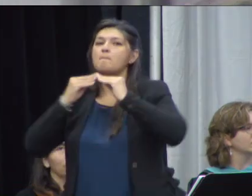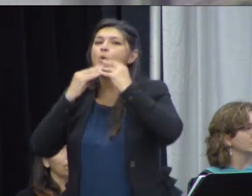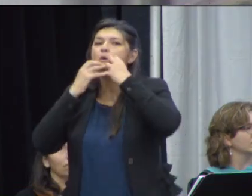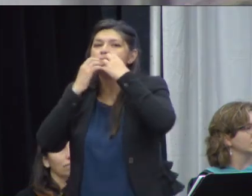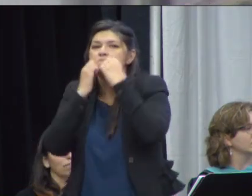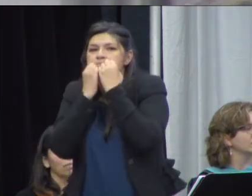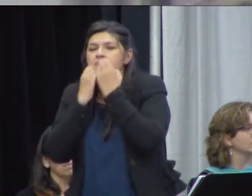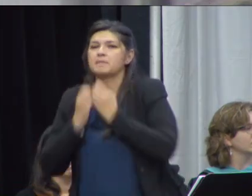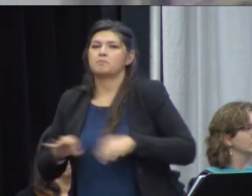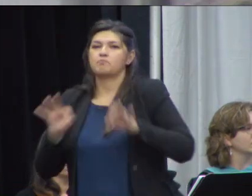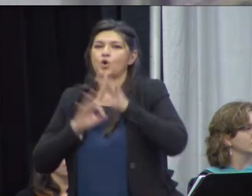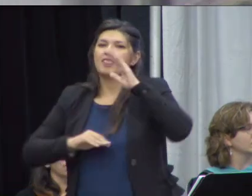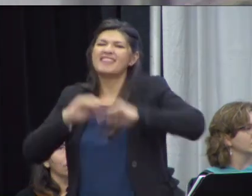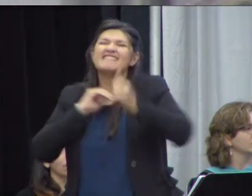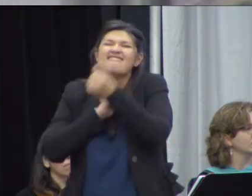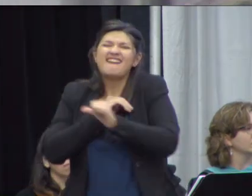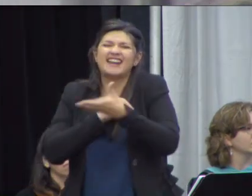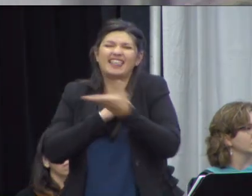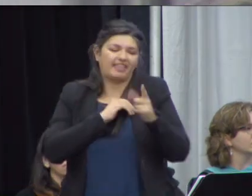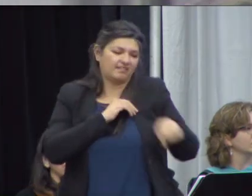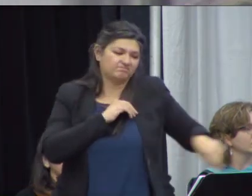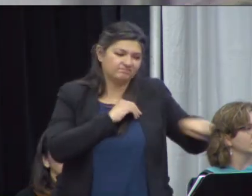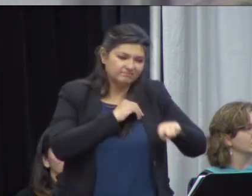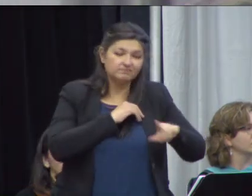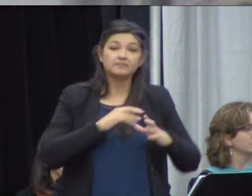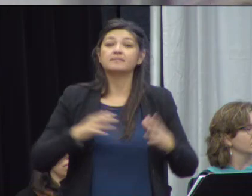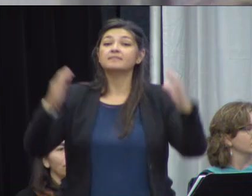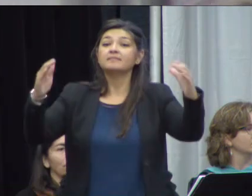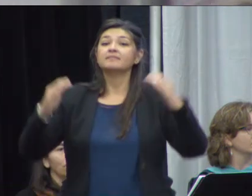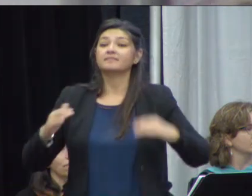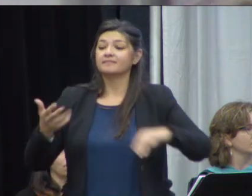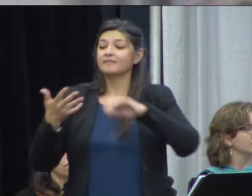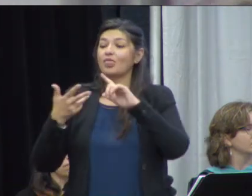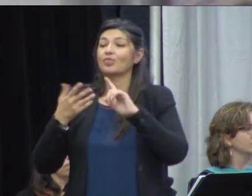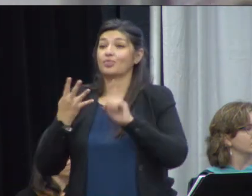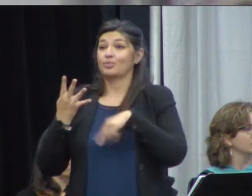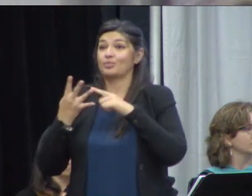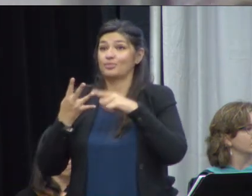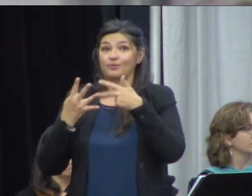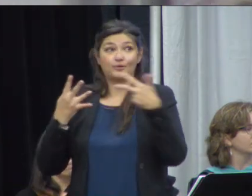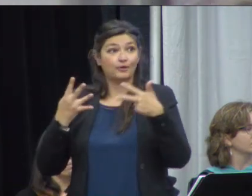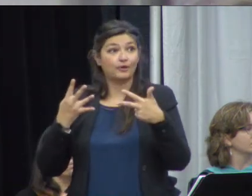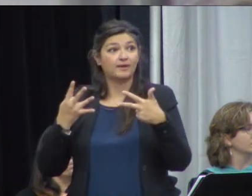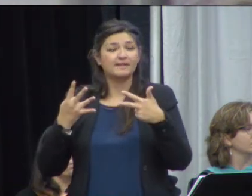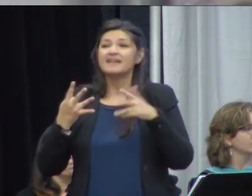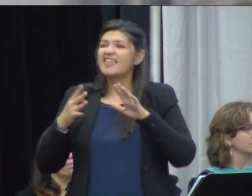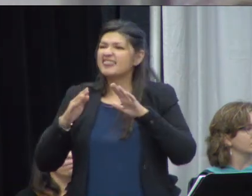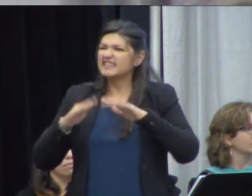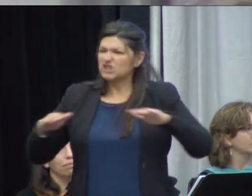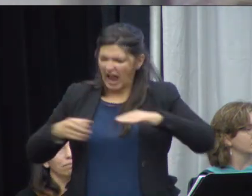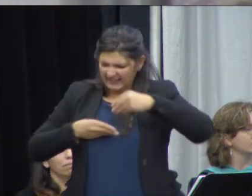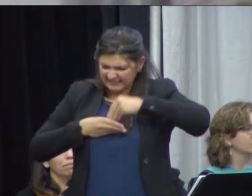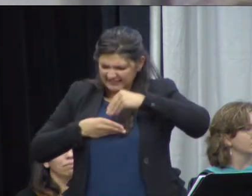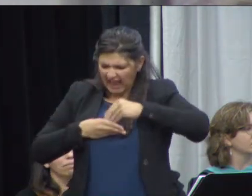Rule number three, indulge the child in you. Live your life to its fullest, you only get one.